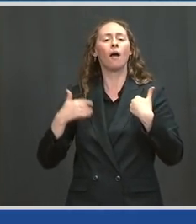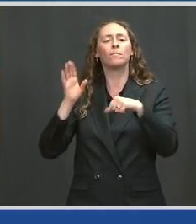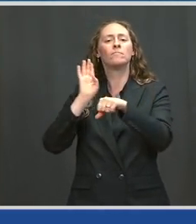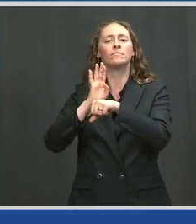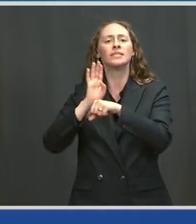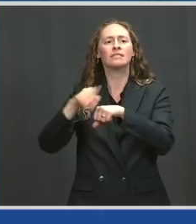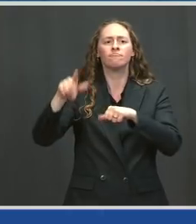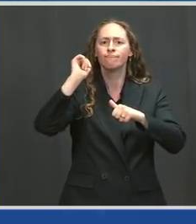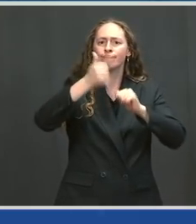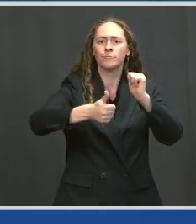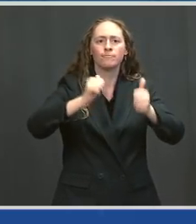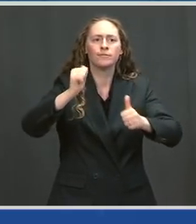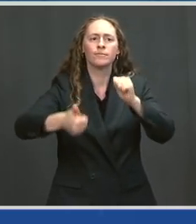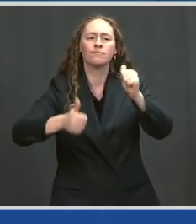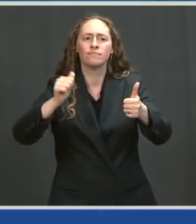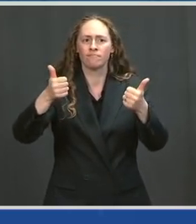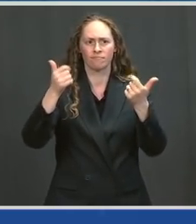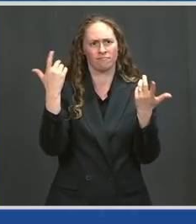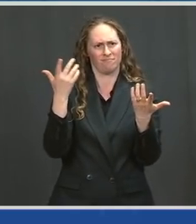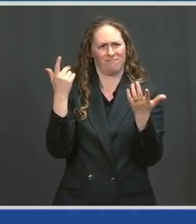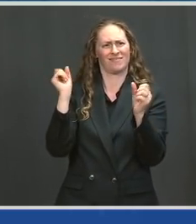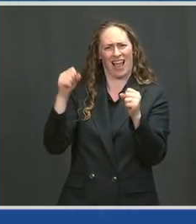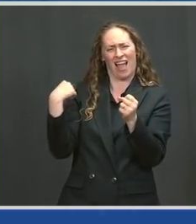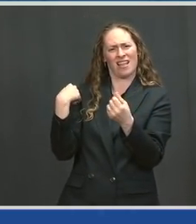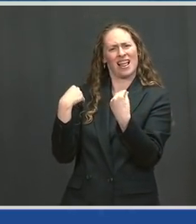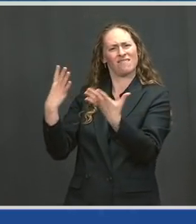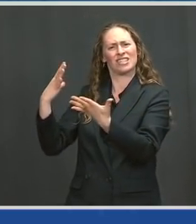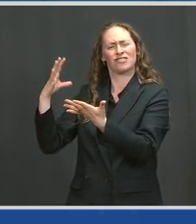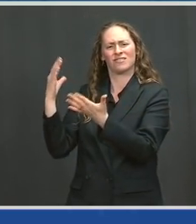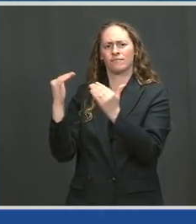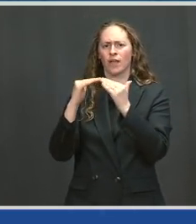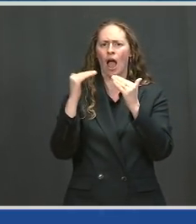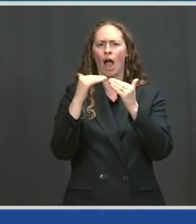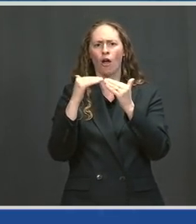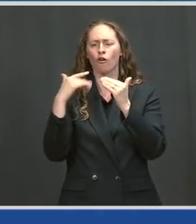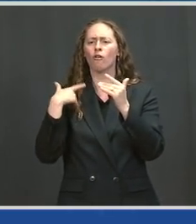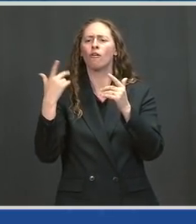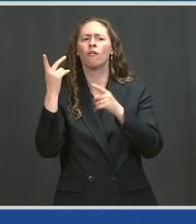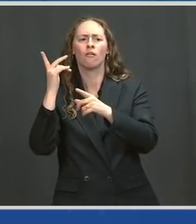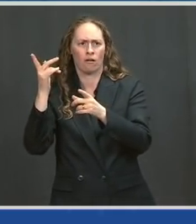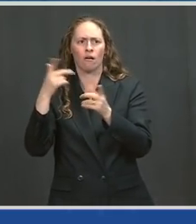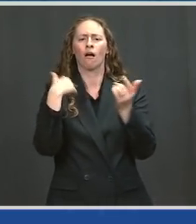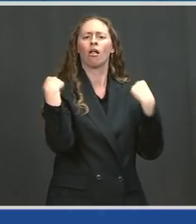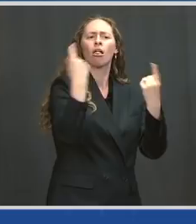given the chance as White entrepreneurs are, but they don't have lawyers.